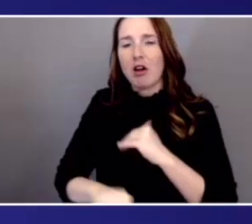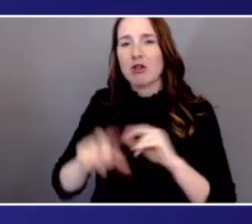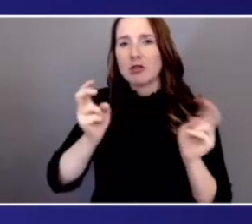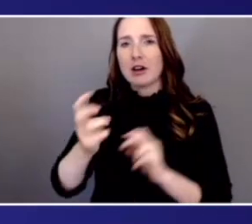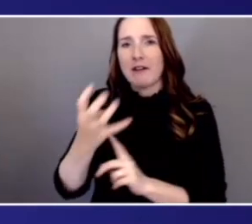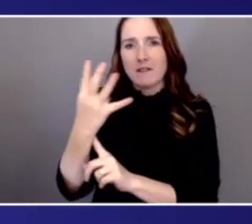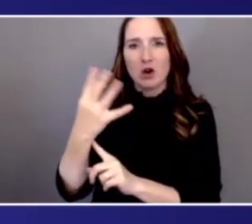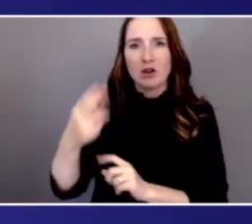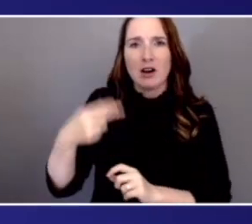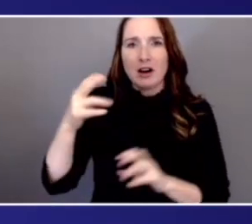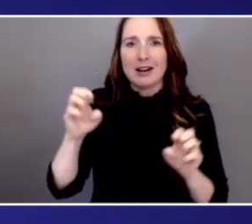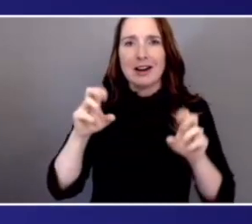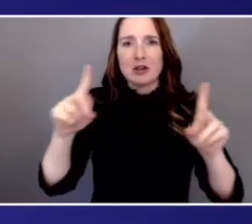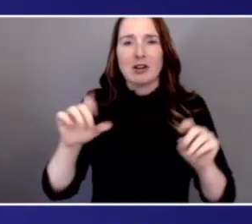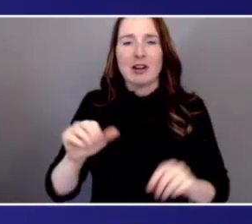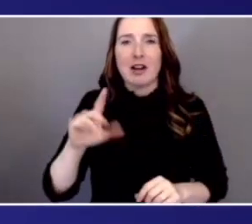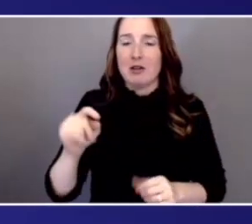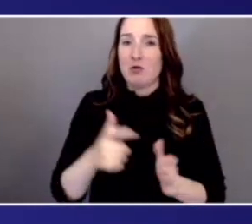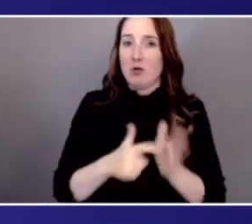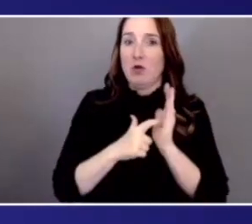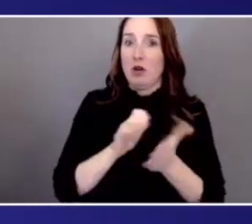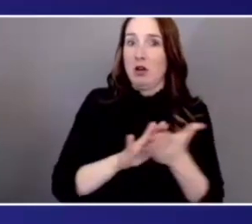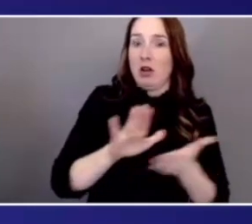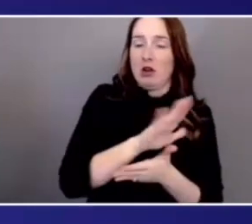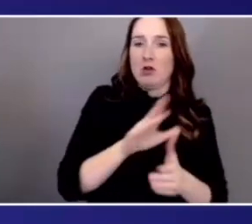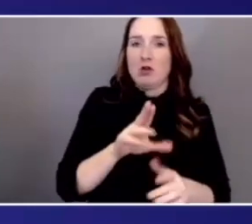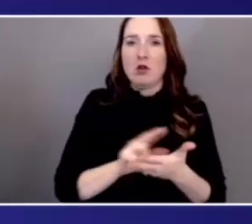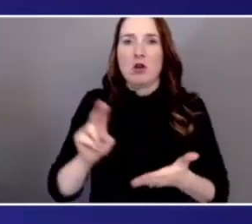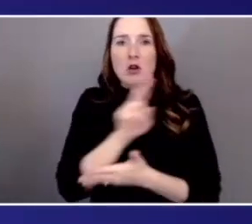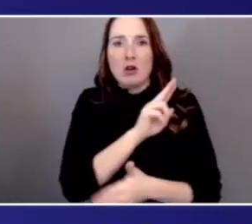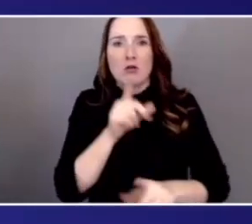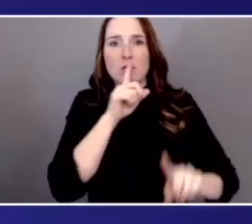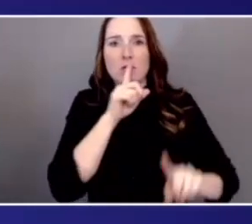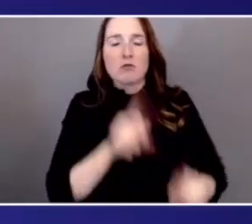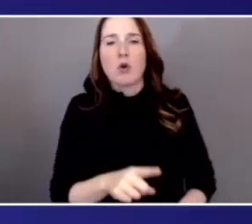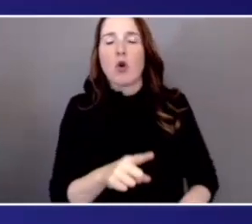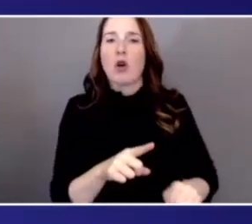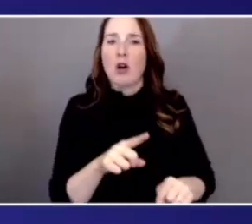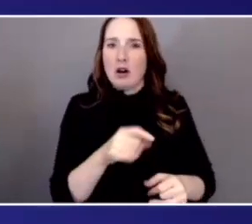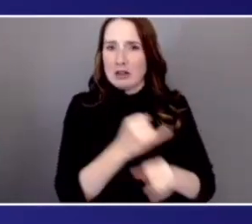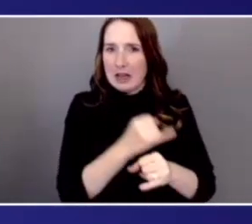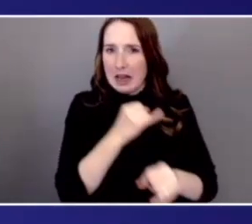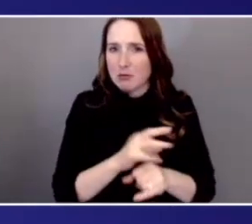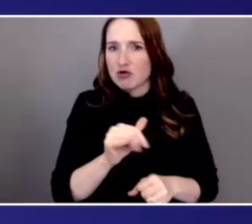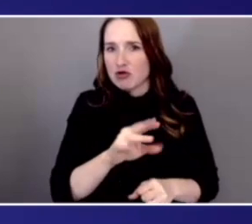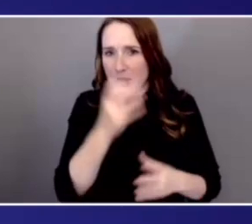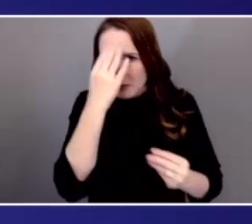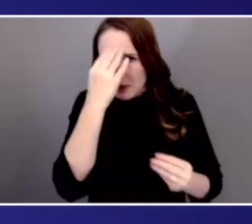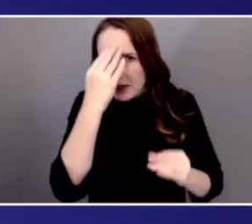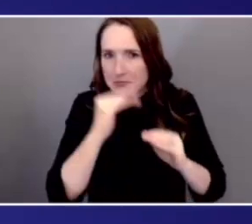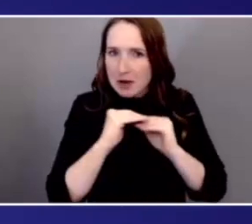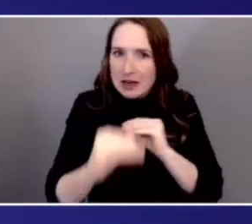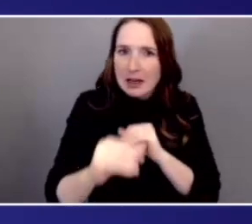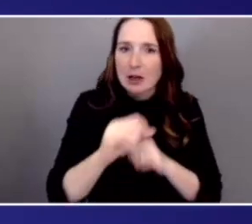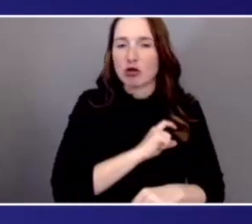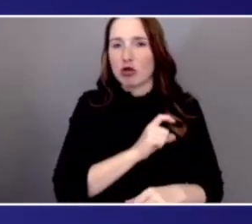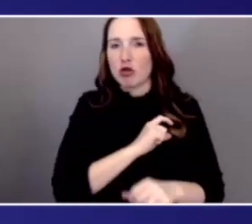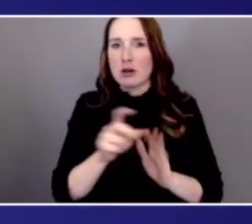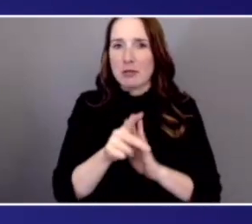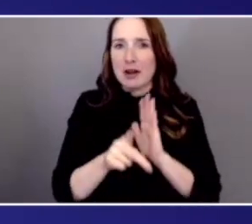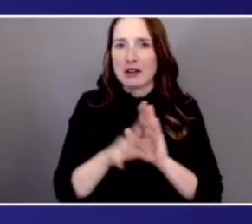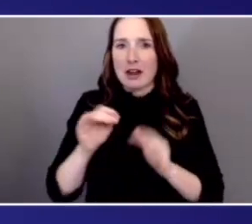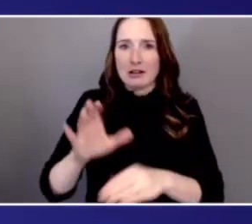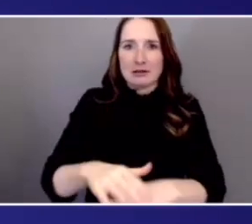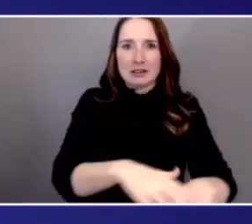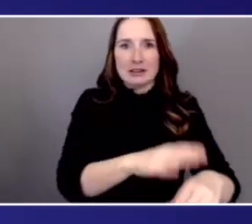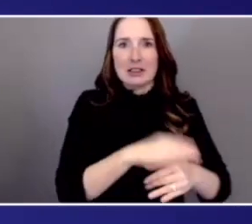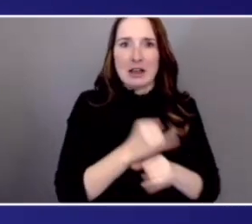It requires colleges and universities to report campus crime data, maintain security policies, and alert the campus community about ongoing threats.